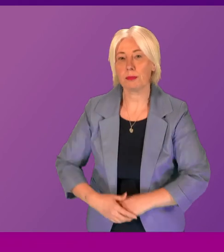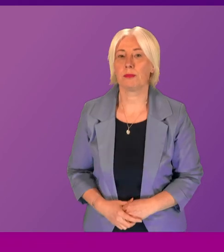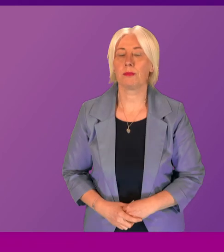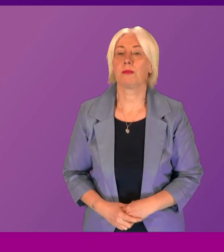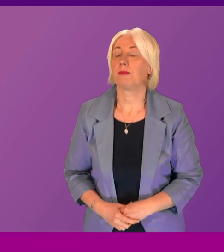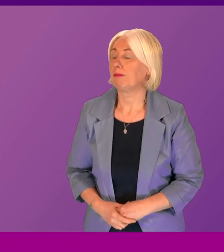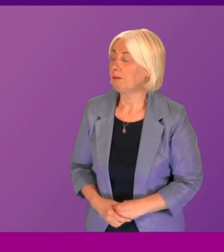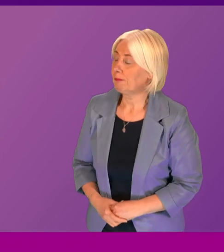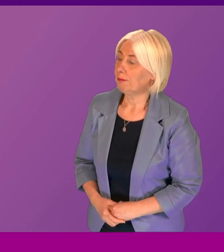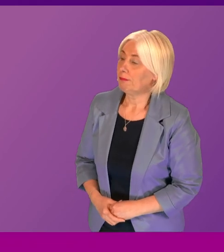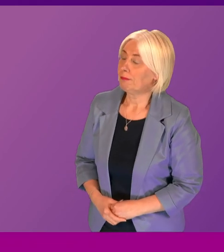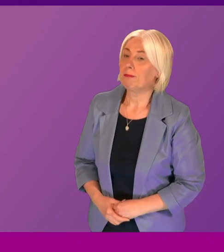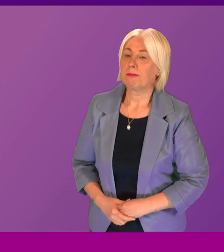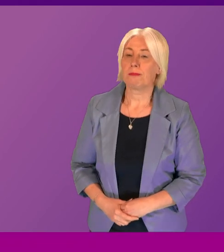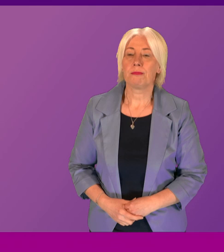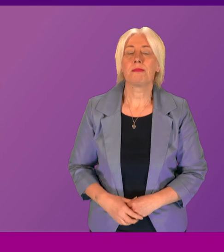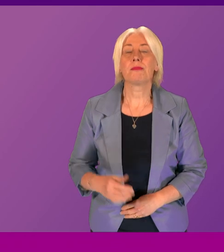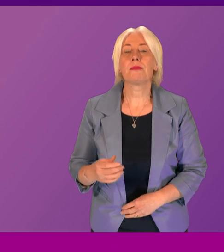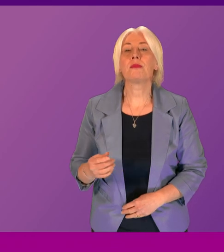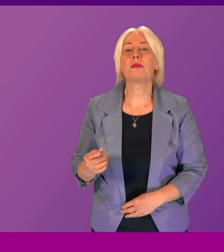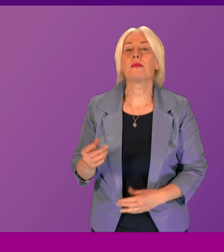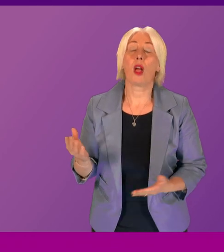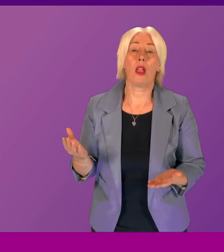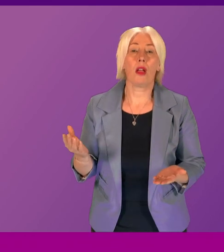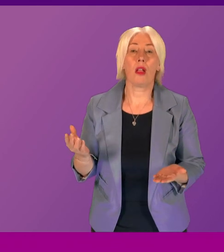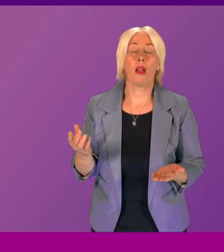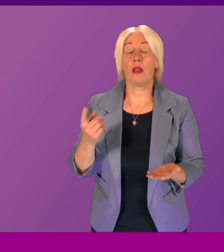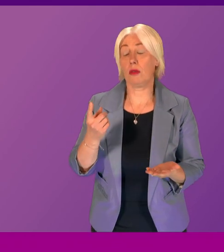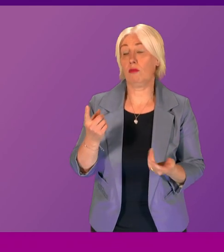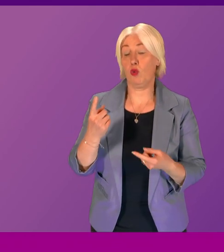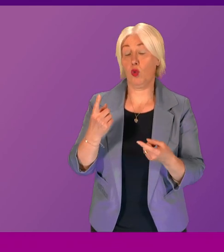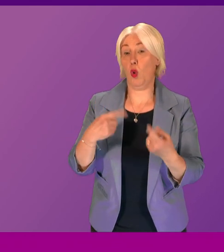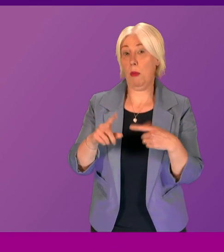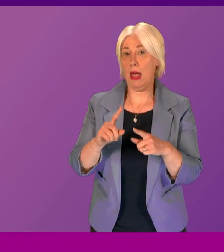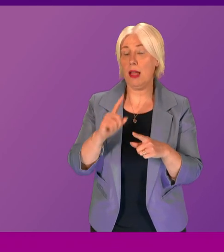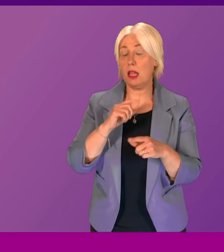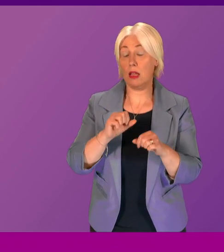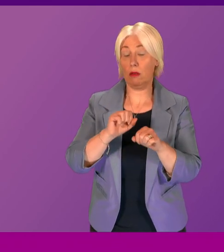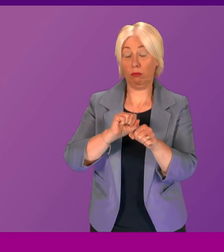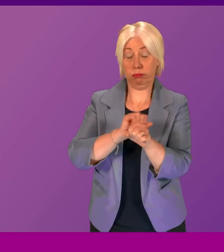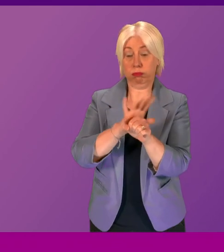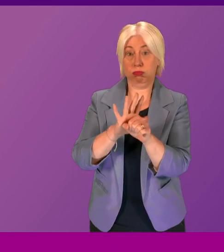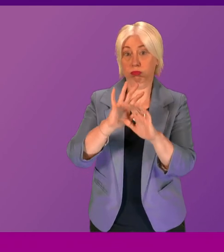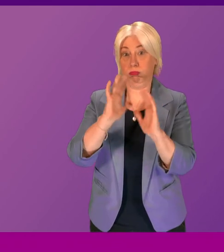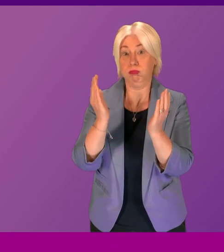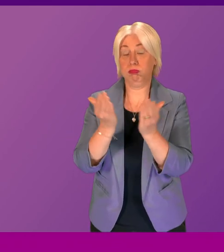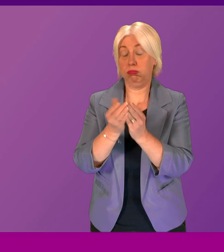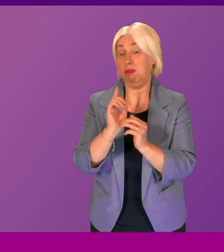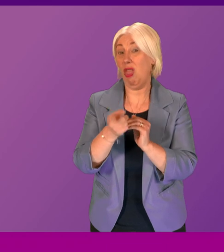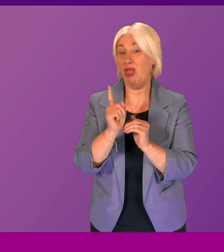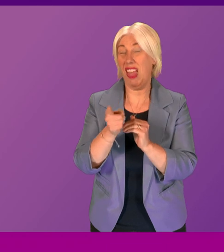Let me go back to the fact that the global pandemic has undoubtedly caused challenges